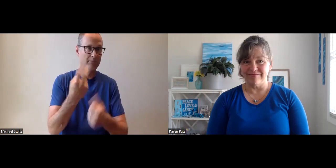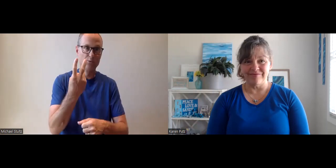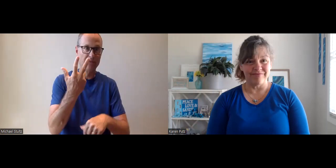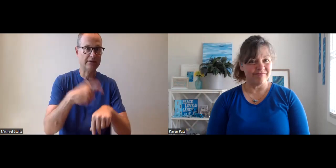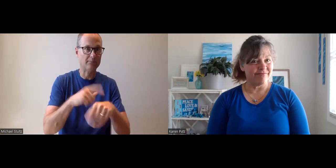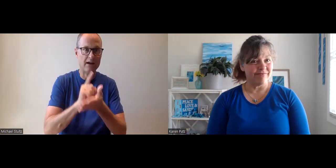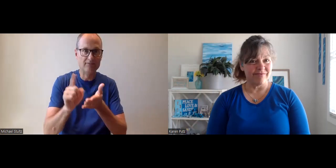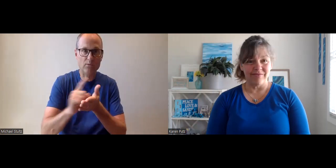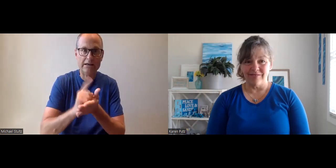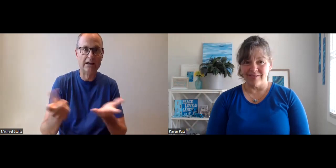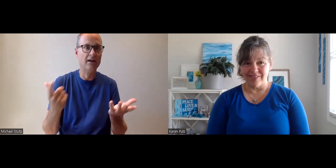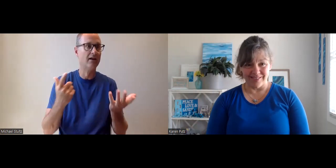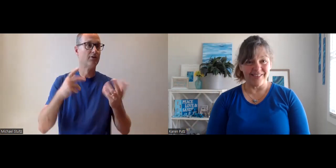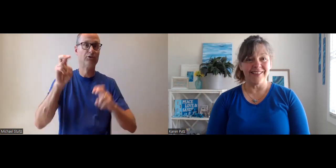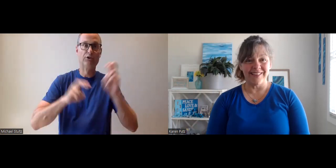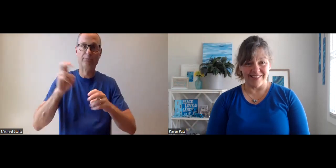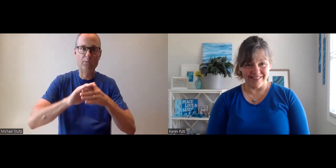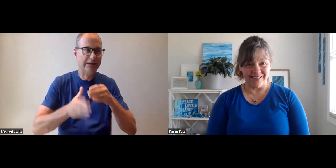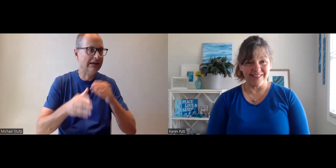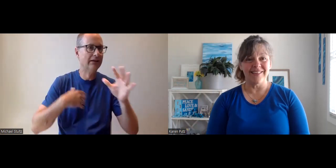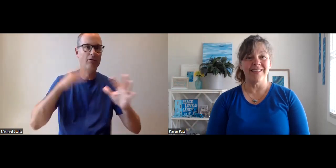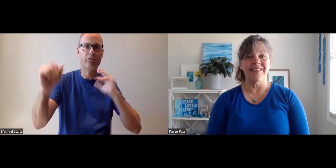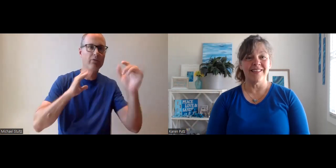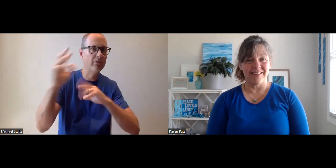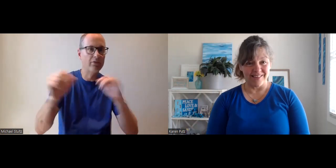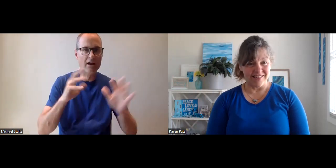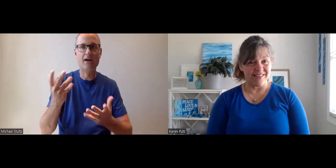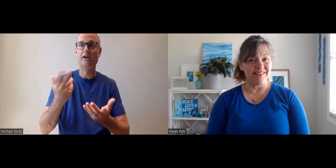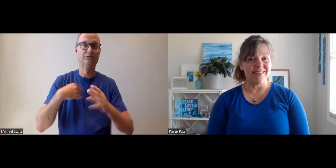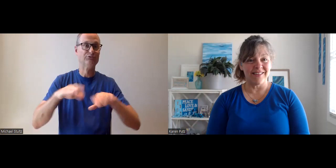three times a week during I would play tournament during the weeks. You know,